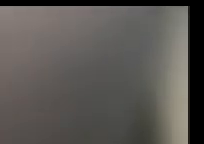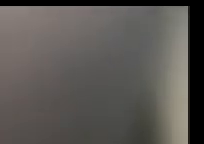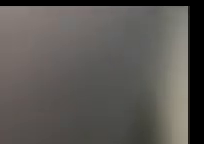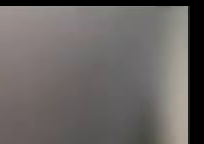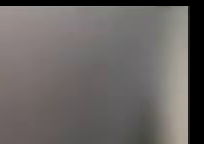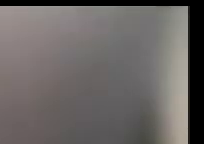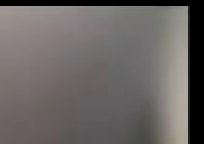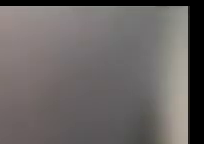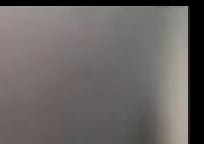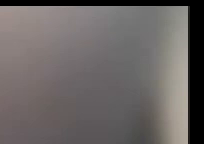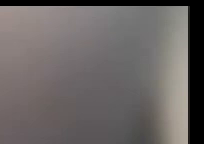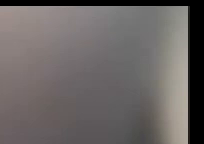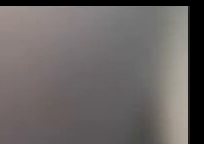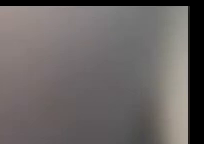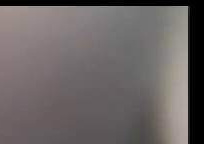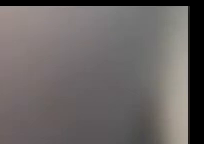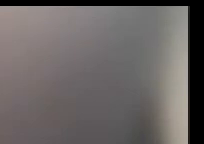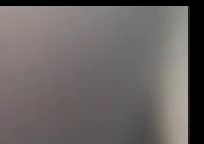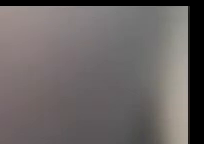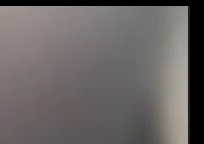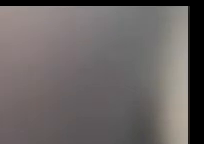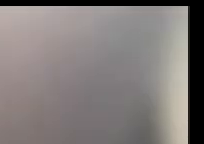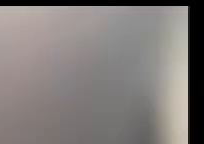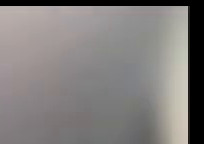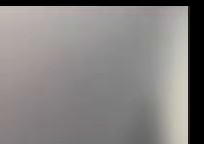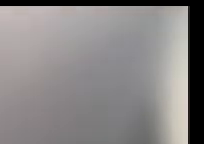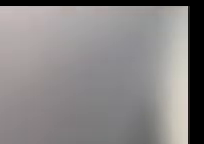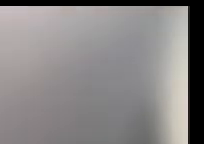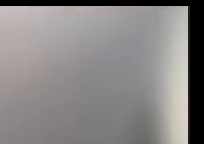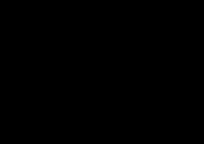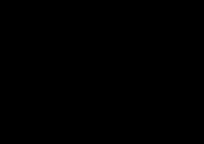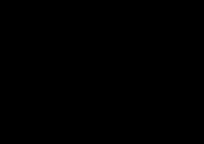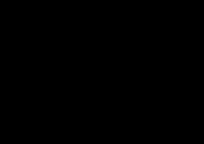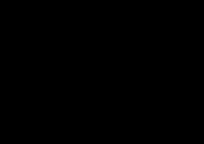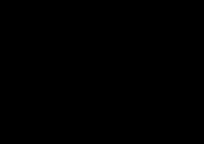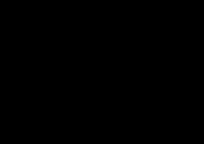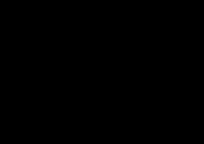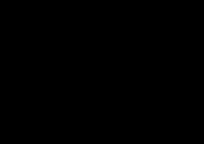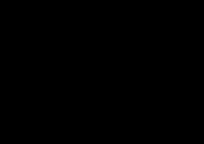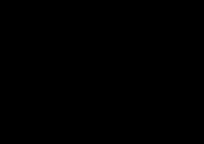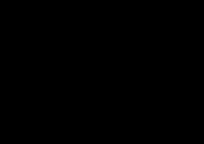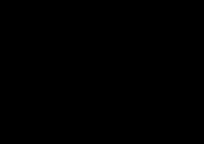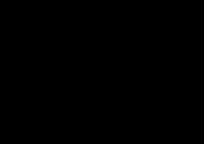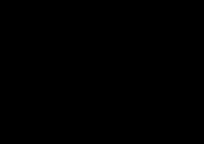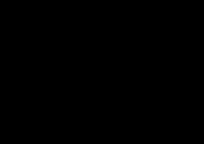Bobby Stinnette: Thank you for that clarification.